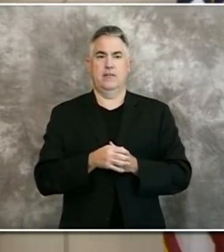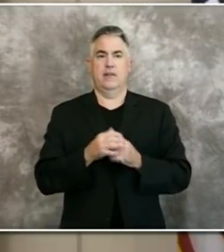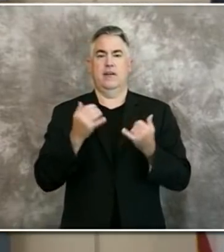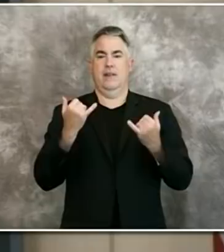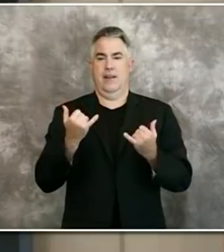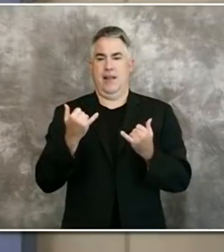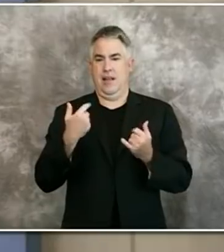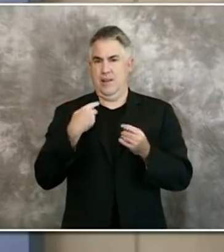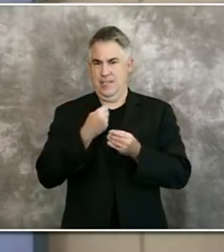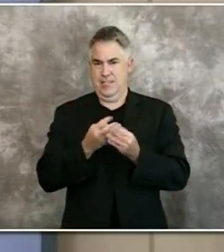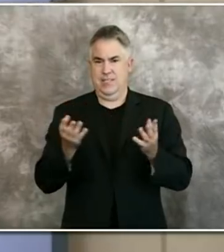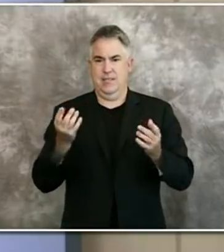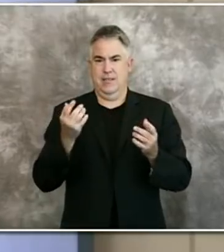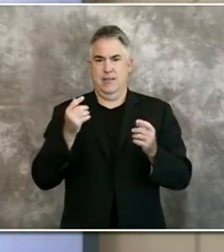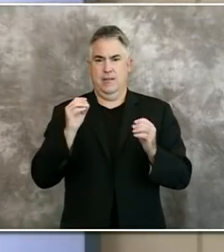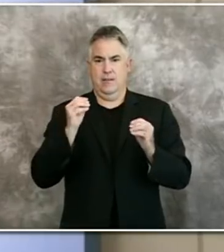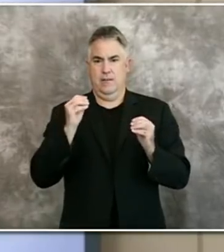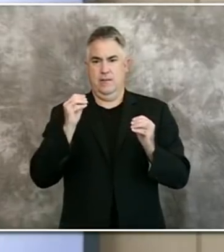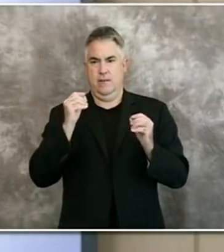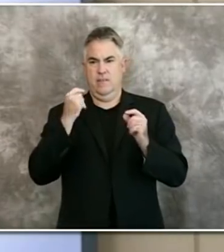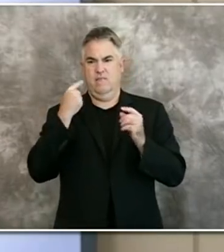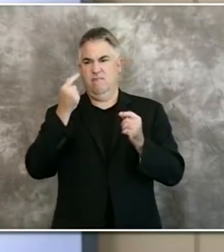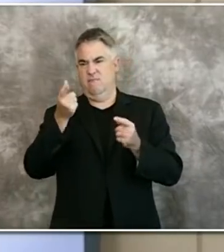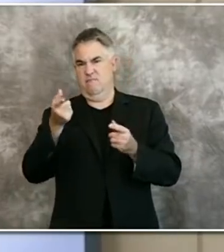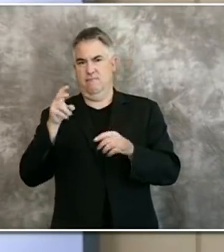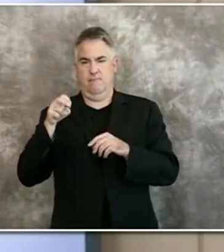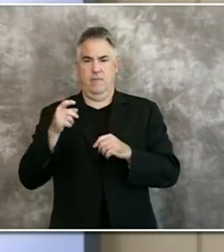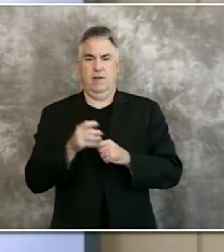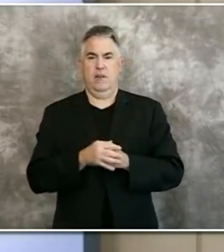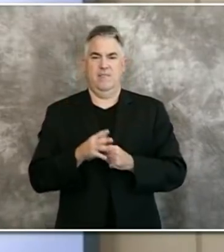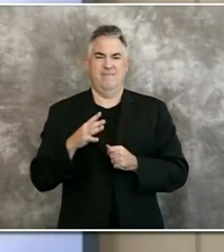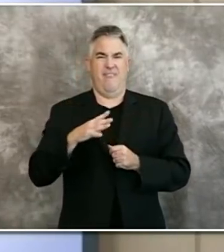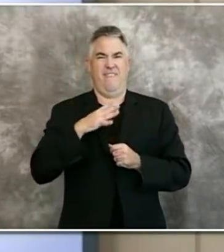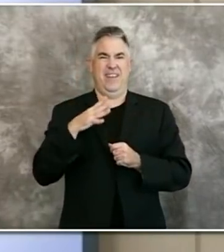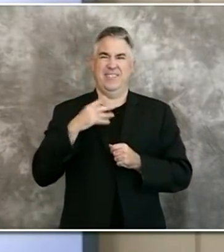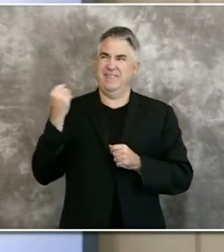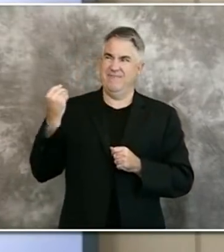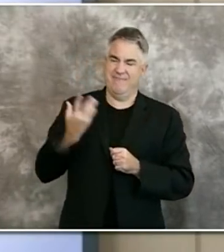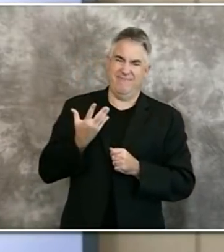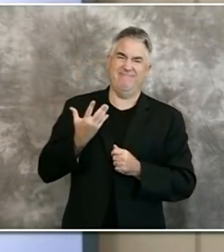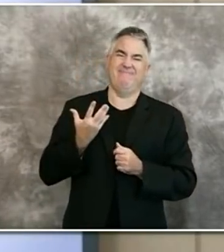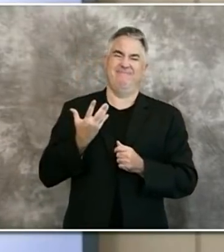FLETCHER. I THANK YOU. CHAIRMAN WE'RE HERE TODAY. AGAIN AS WAS